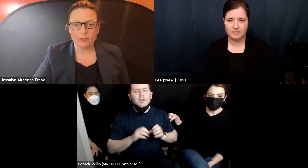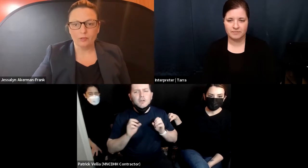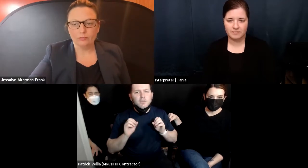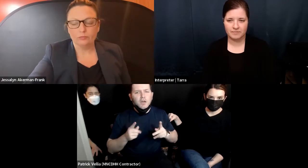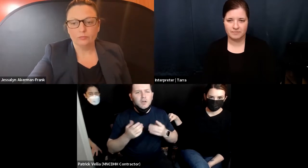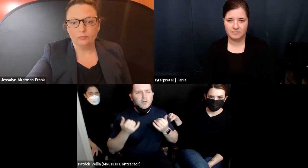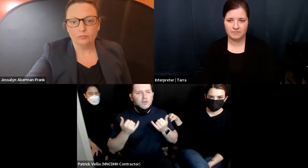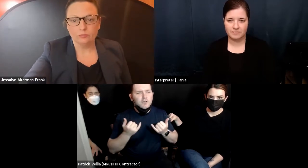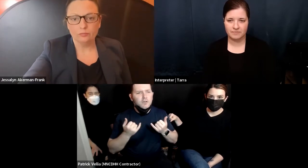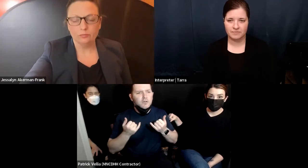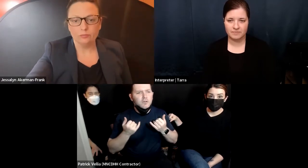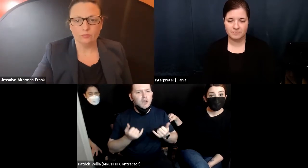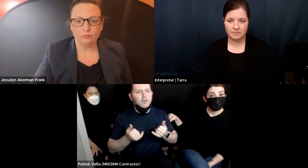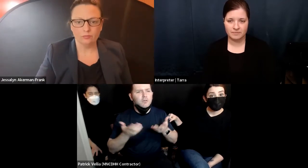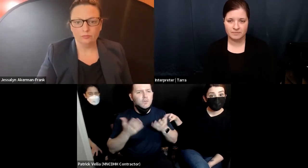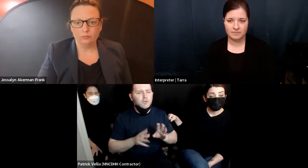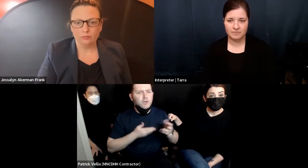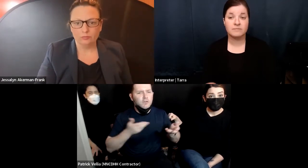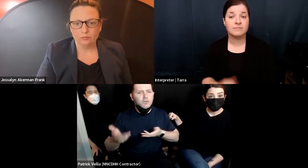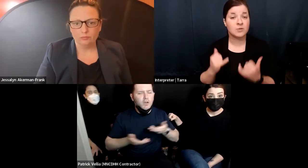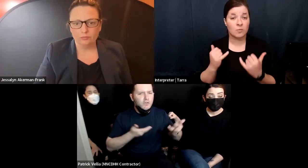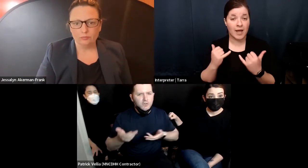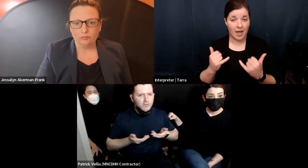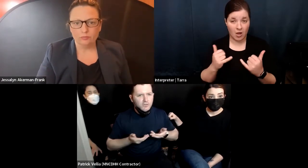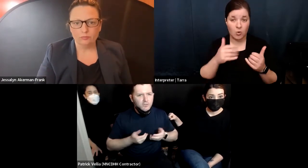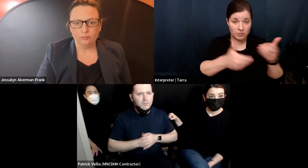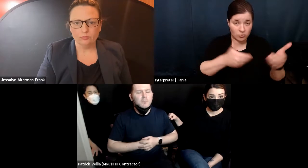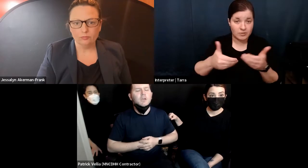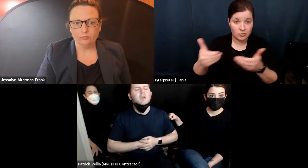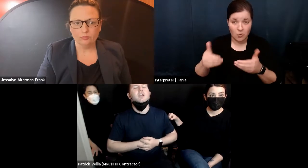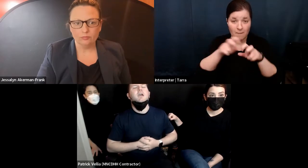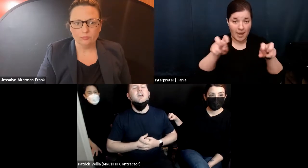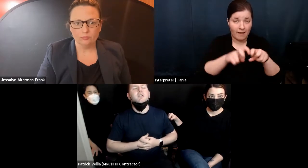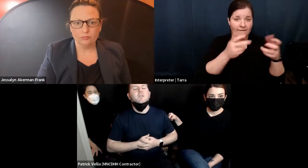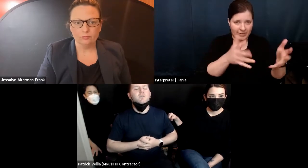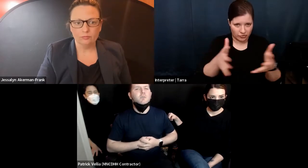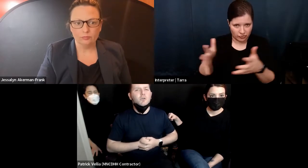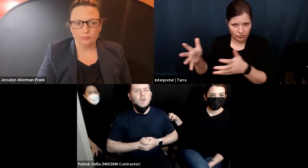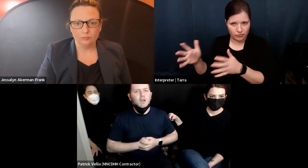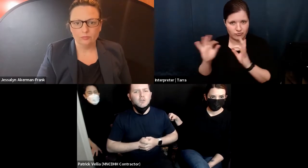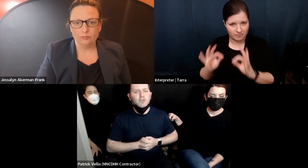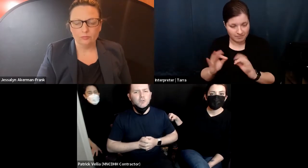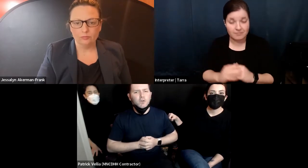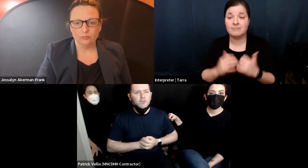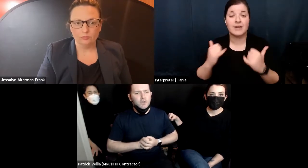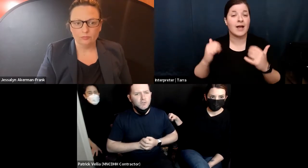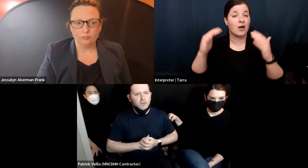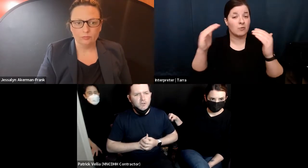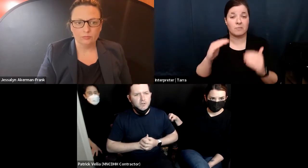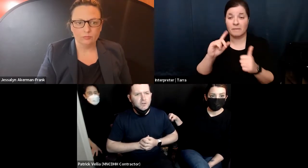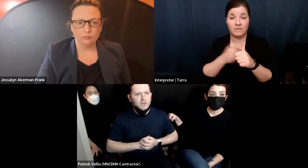Just send me a chat and let me know if they show up.